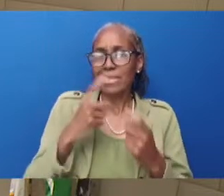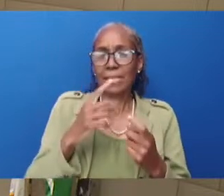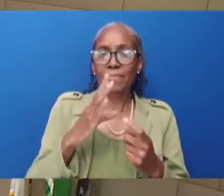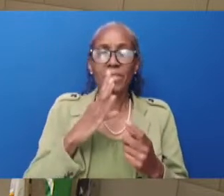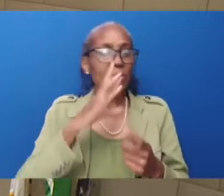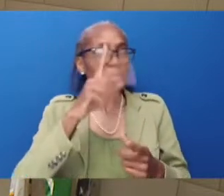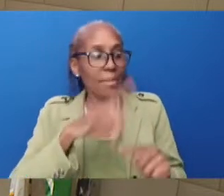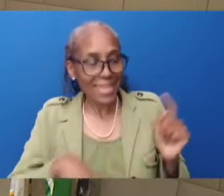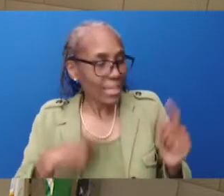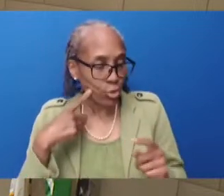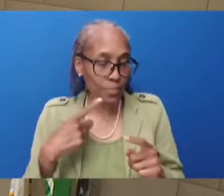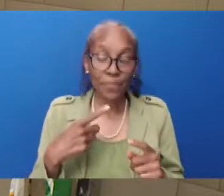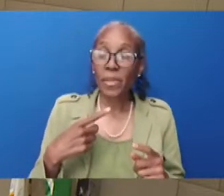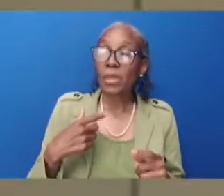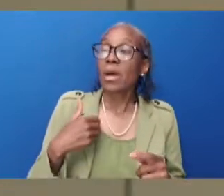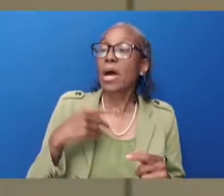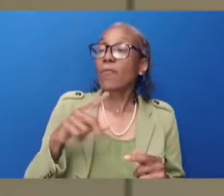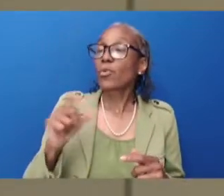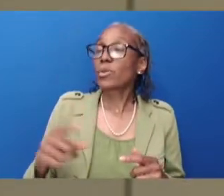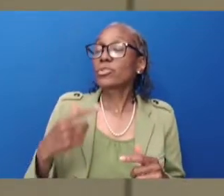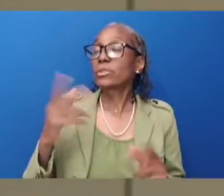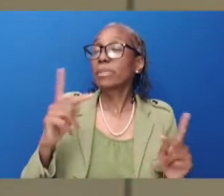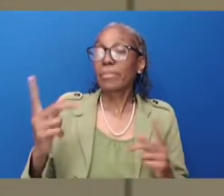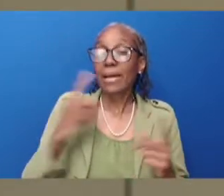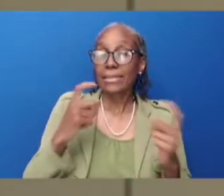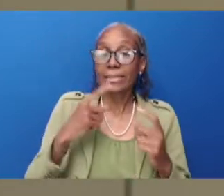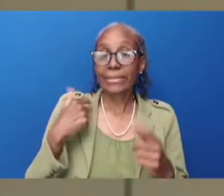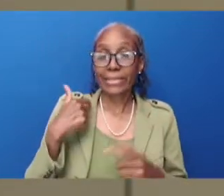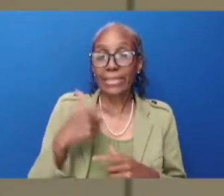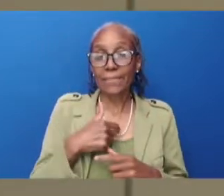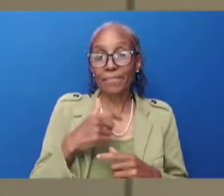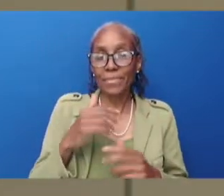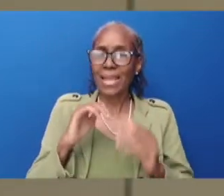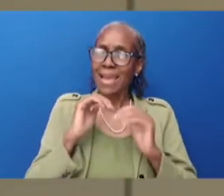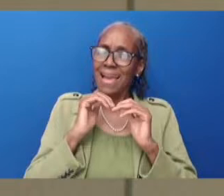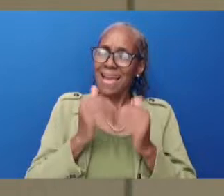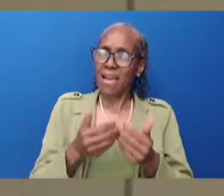UNREADINESS? COMMISSIONER POWELL? I HAVE A QUESTION. PEOPLE HAVE SAID, SPEAK UP.